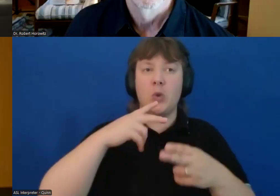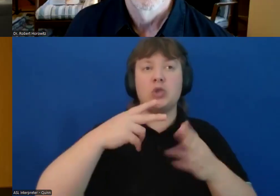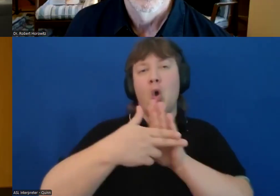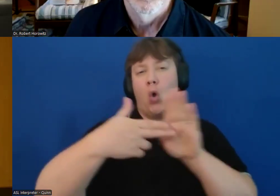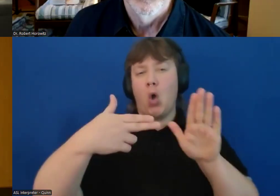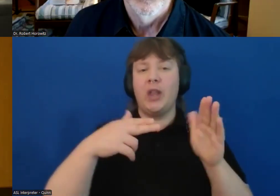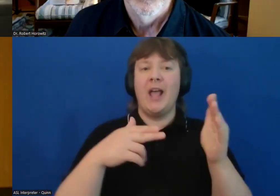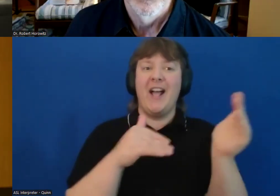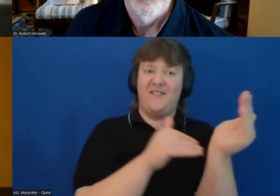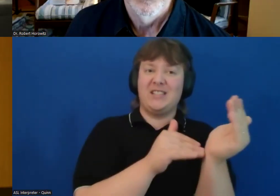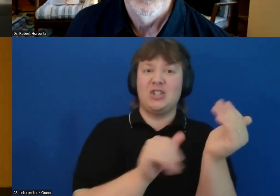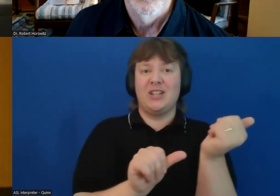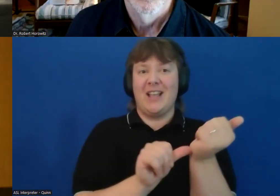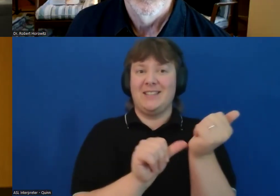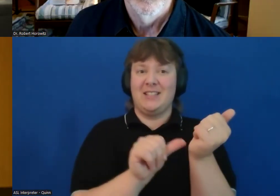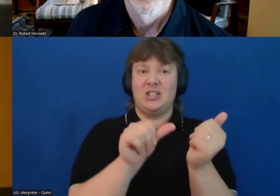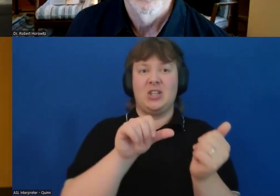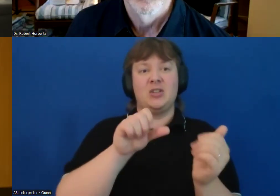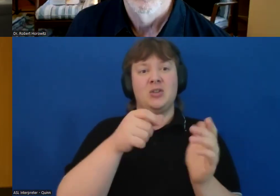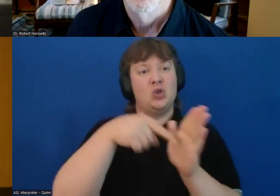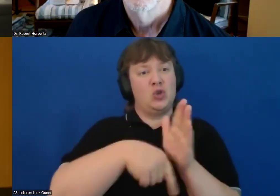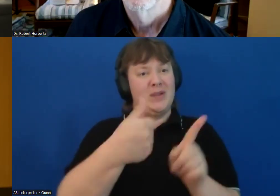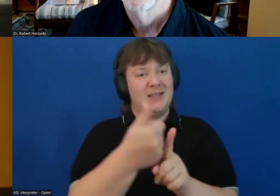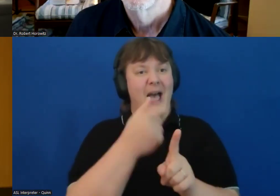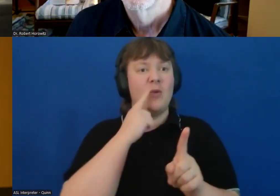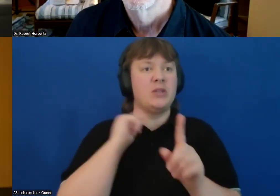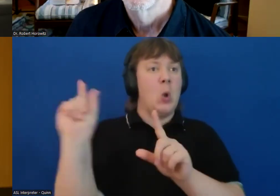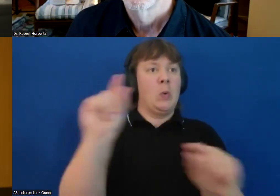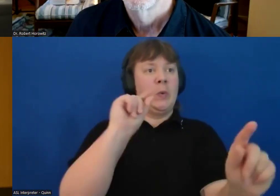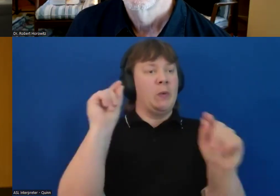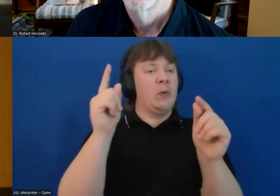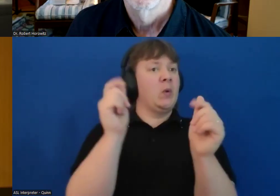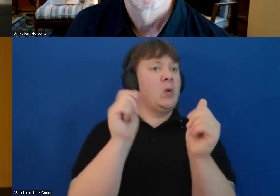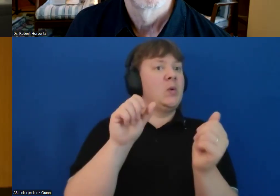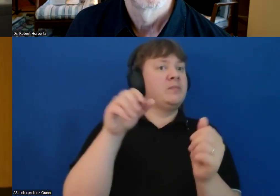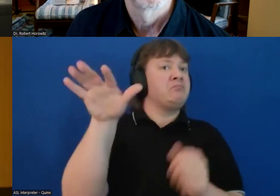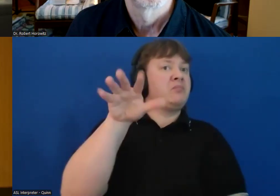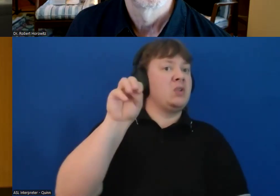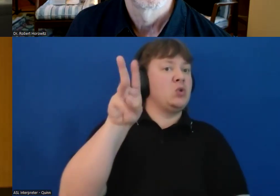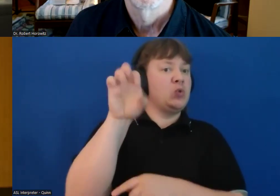was very much in the news. So he talked earlier about this being 6 months since the legislature